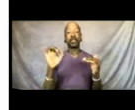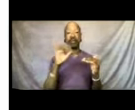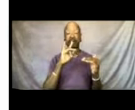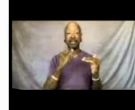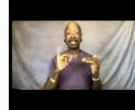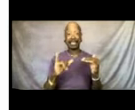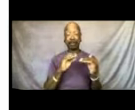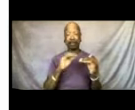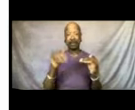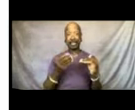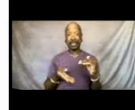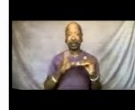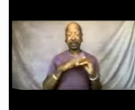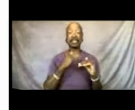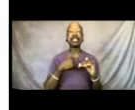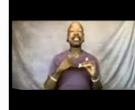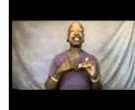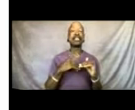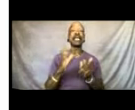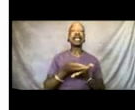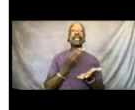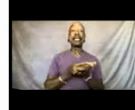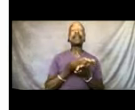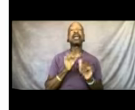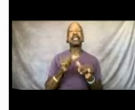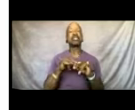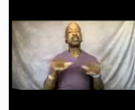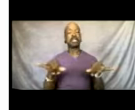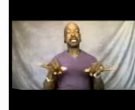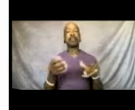because a lot of them are tied to the federal poverty level.